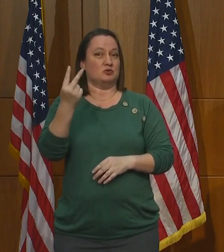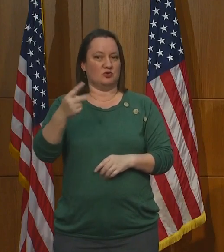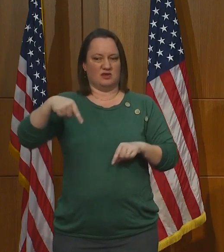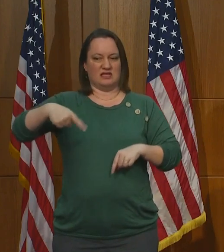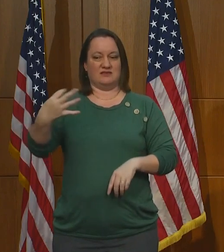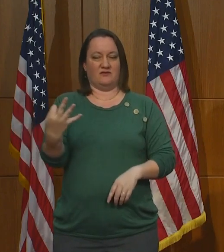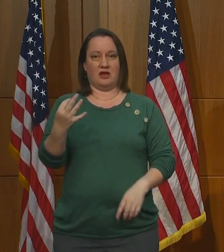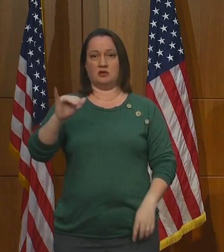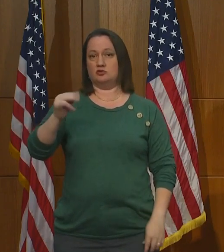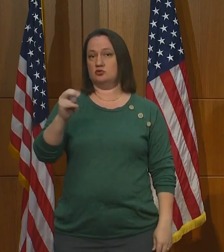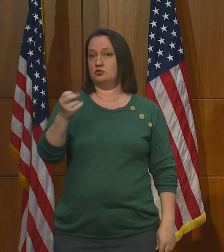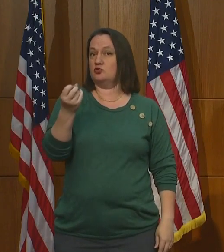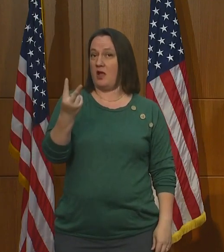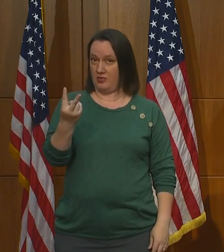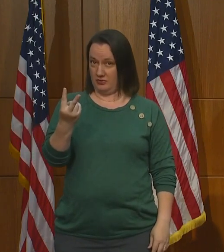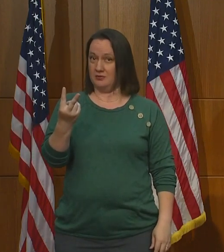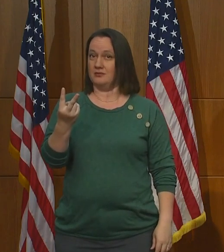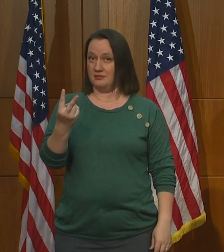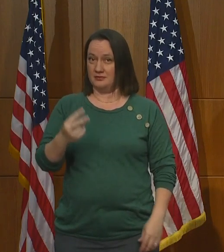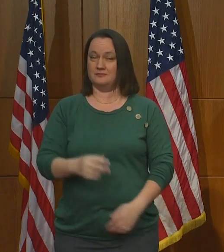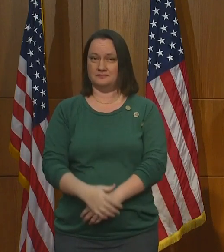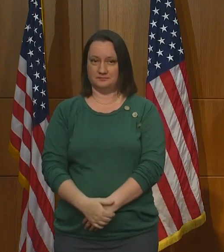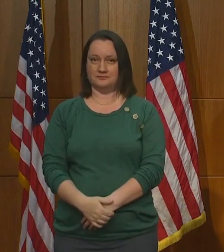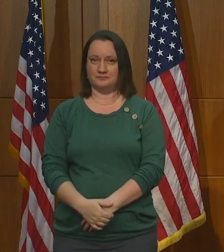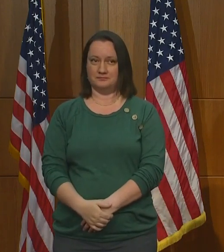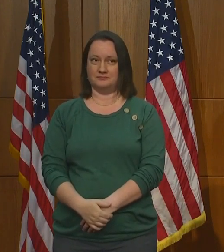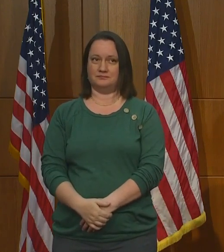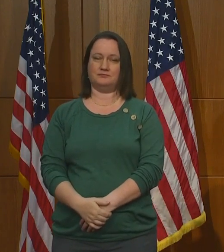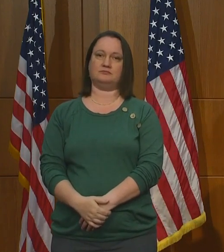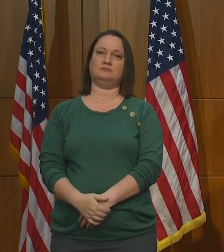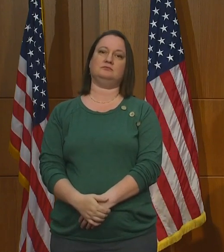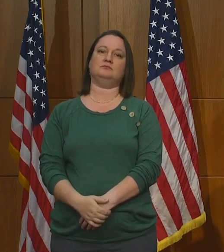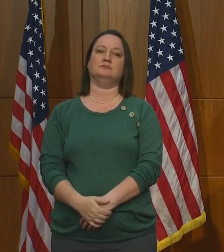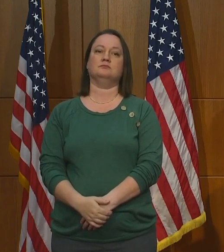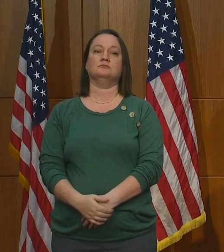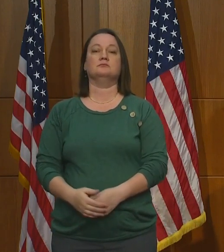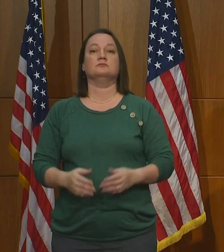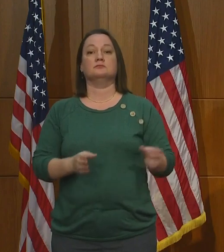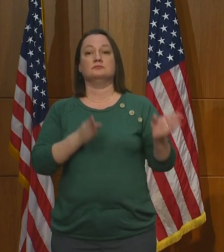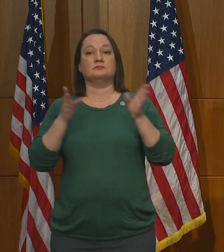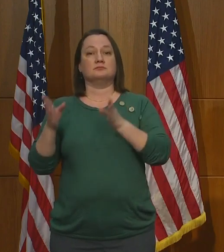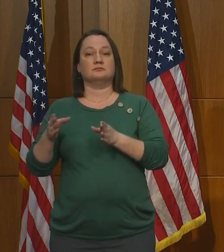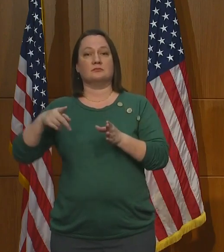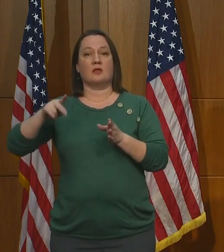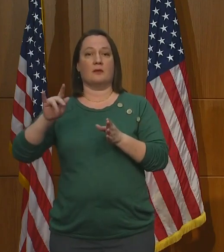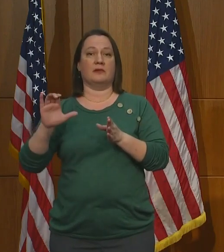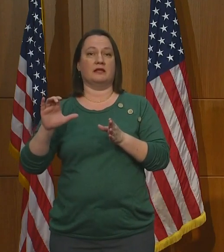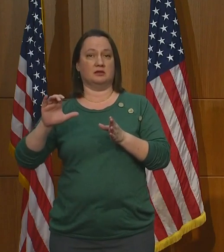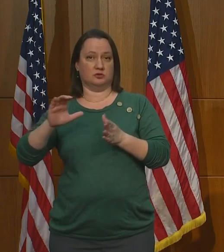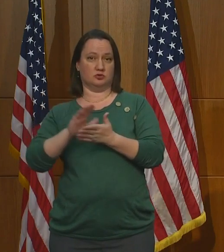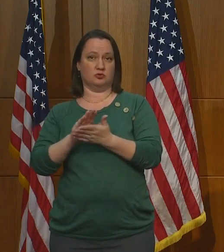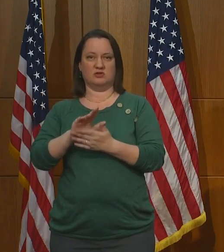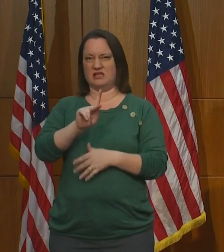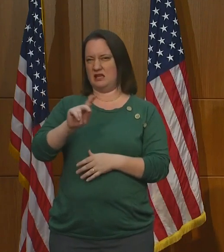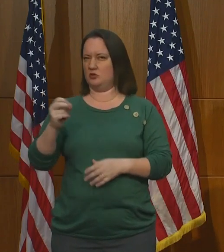INTO PHASE TWO AS OF THIS FRIDAY THE TWELFTH OF JUNE. NOW